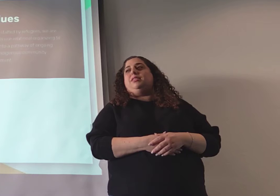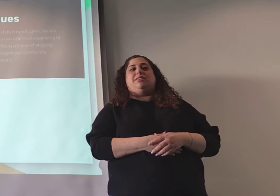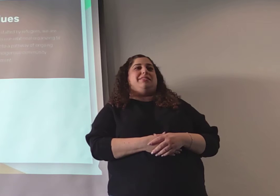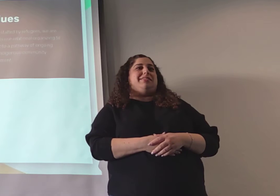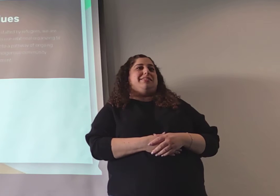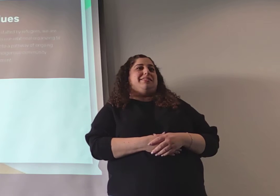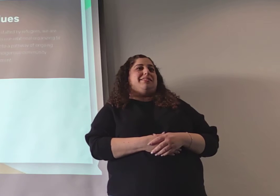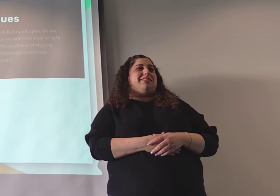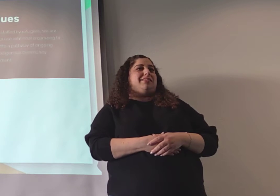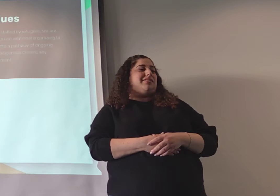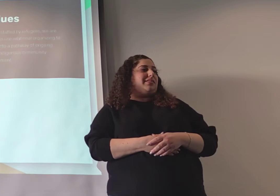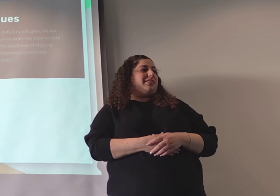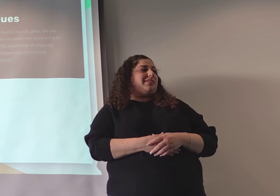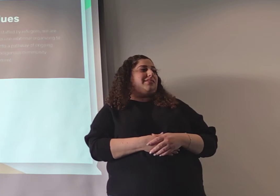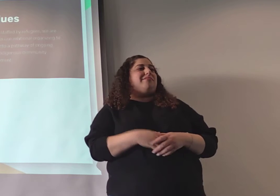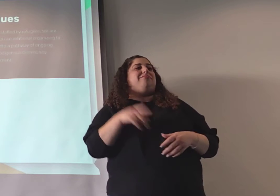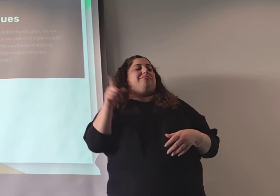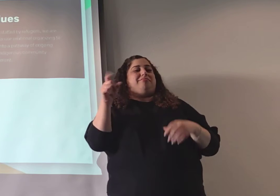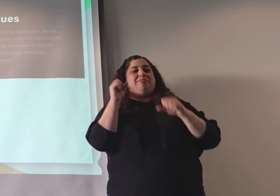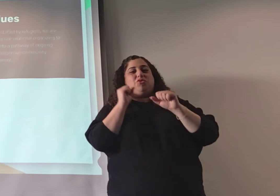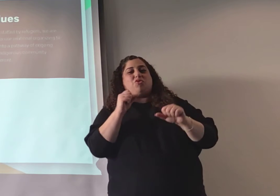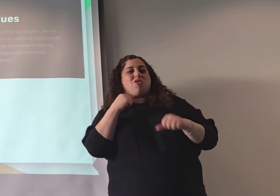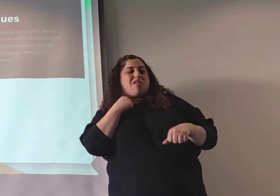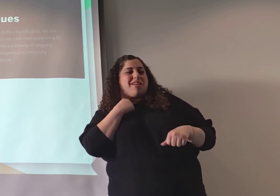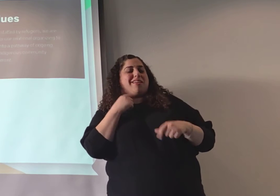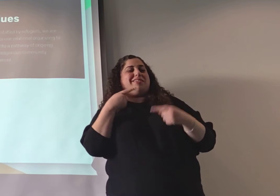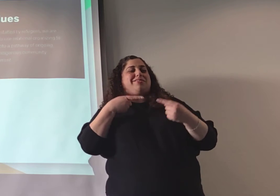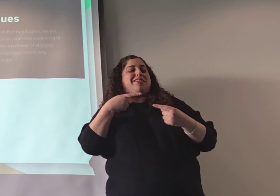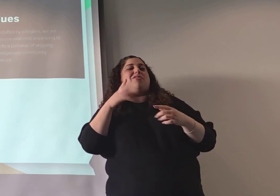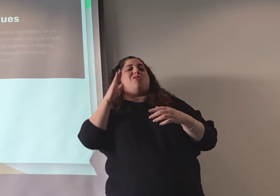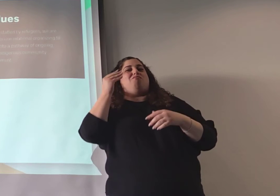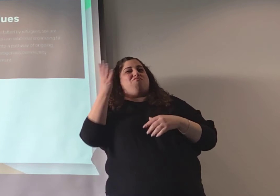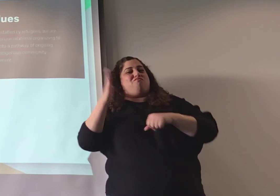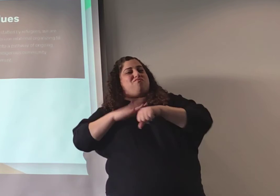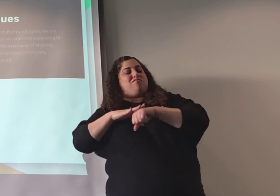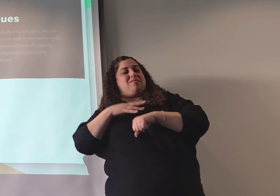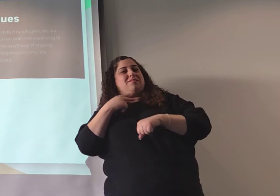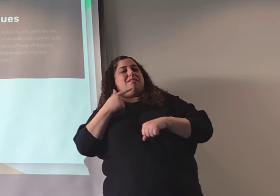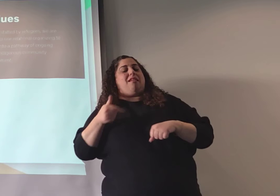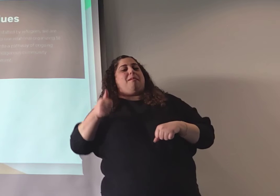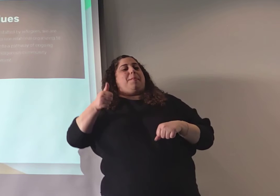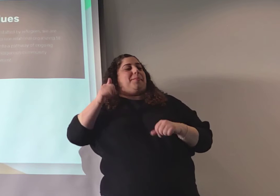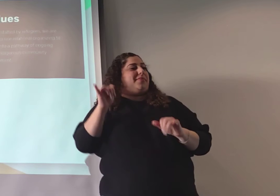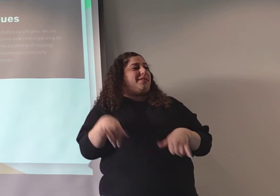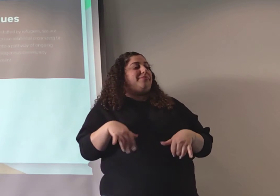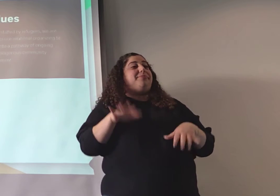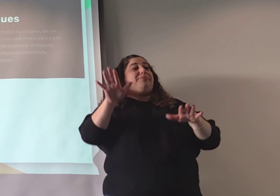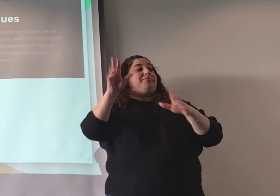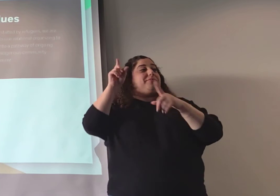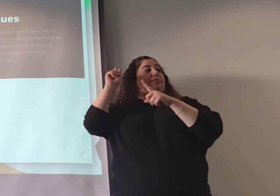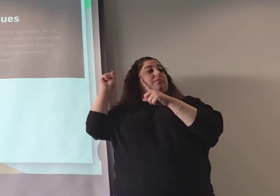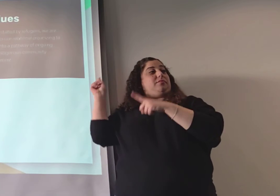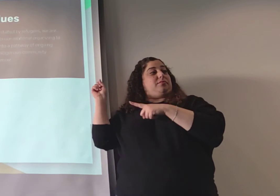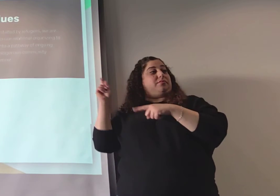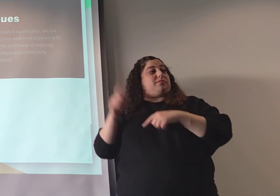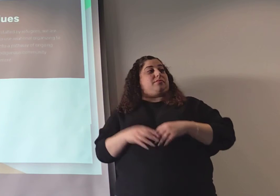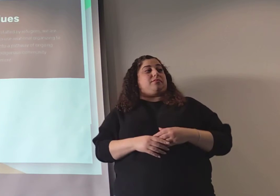So we are founded, led, and staffed by refugees, we are uniquely situated to use relation and